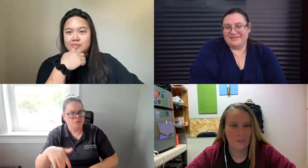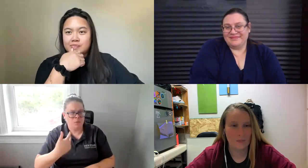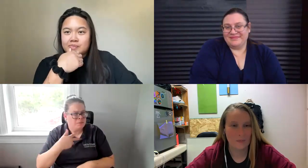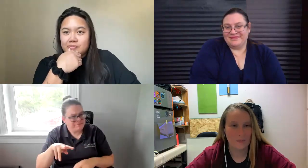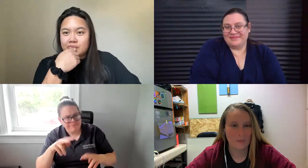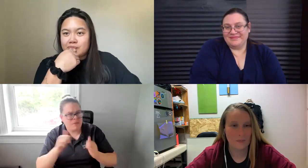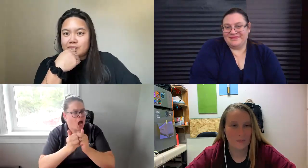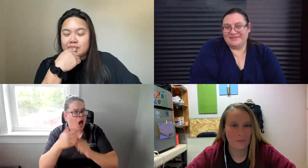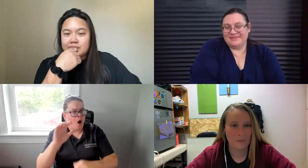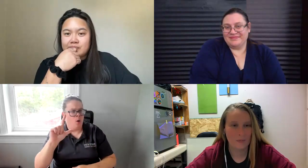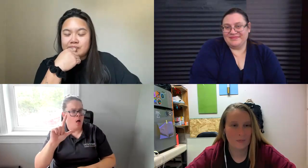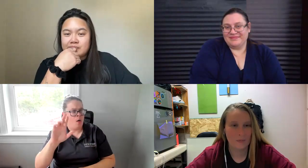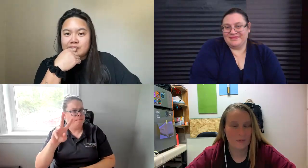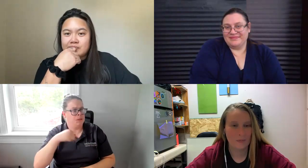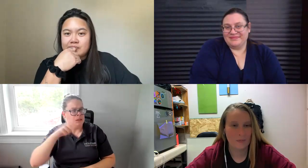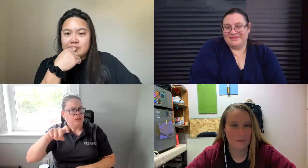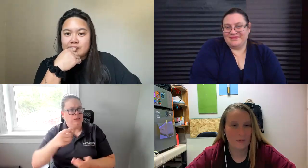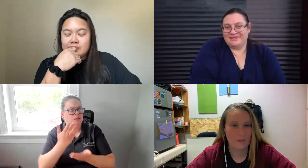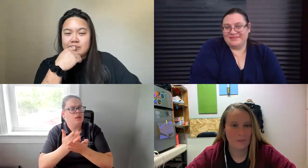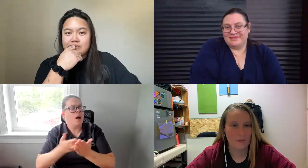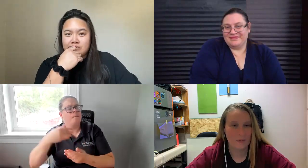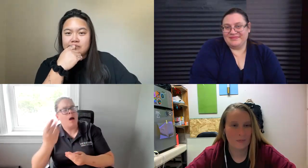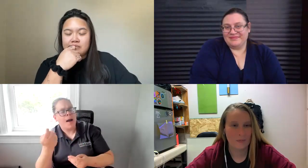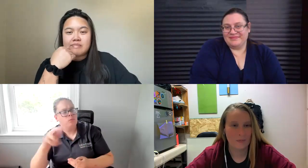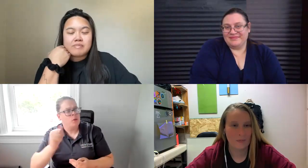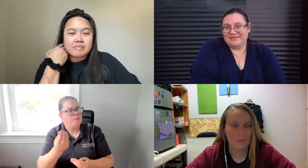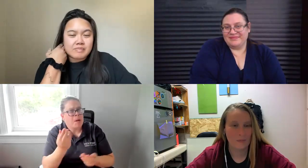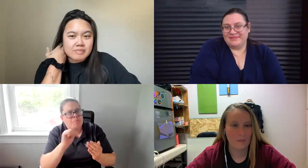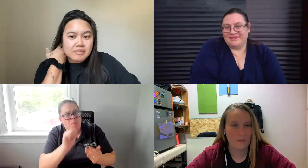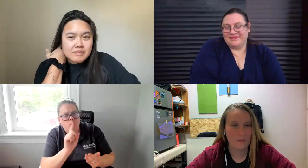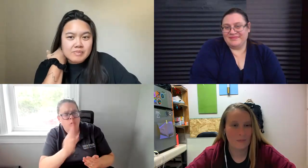I did not receive any funding from investors.